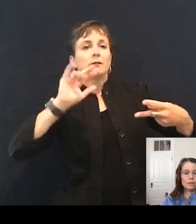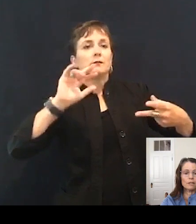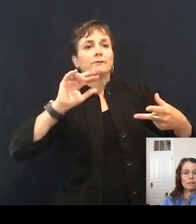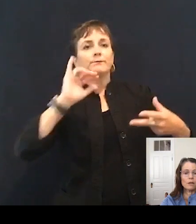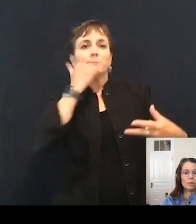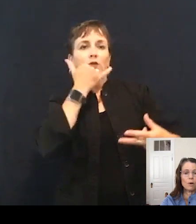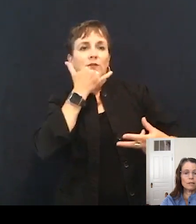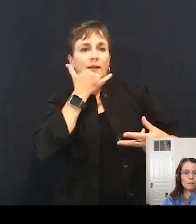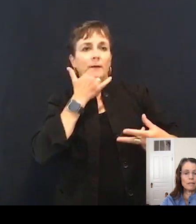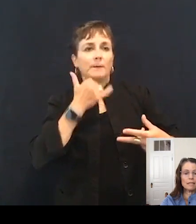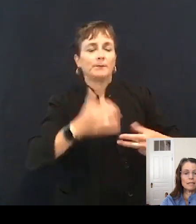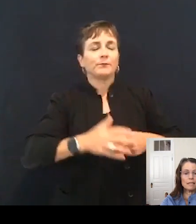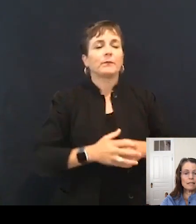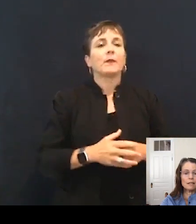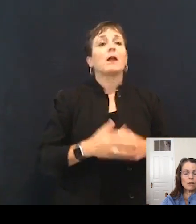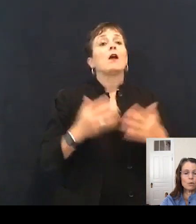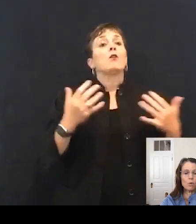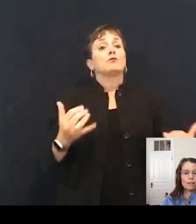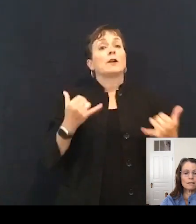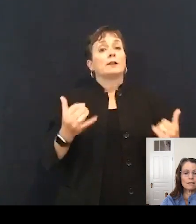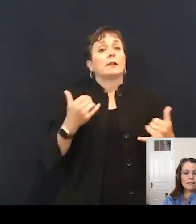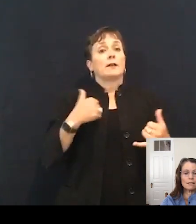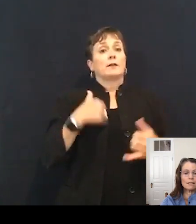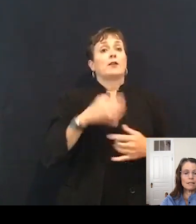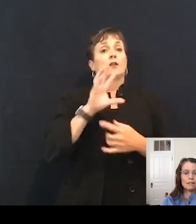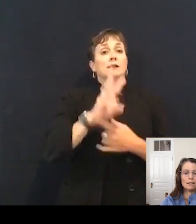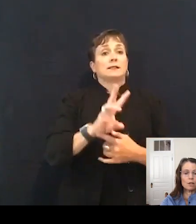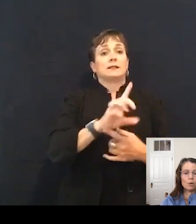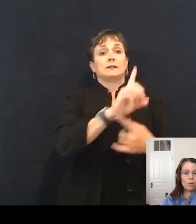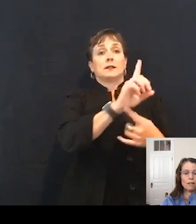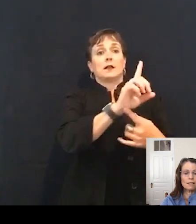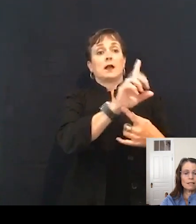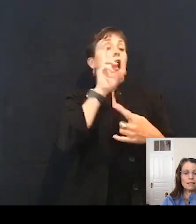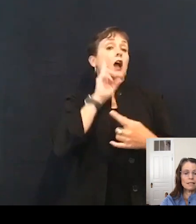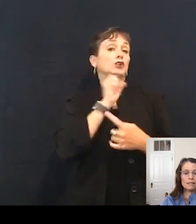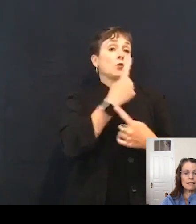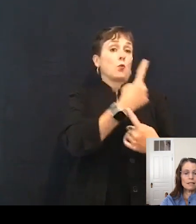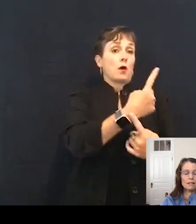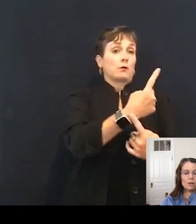subtypes that are known, 1B,